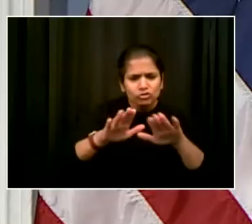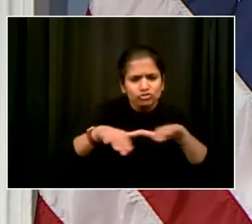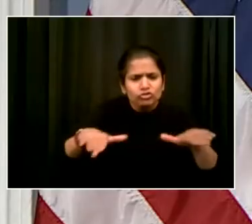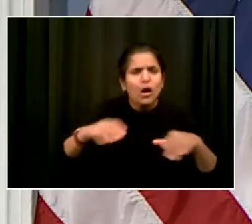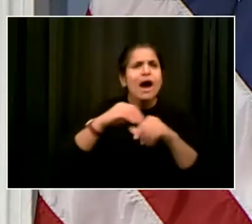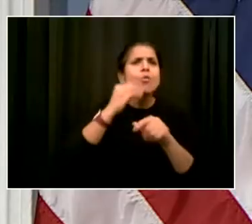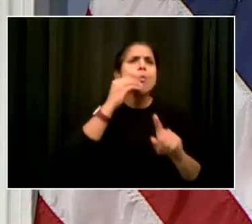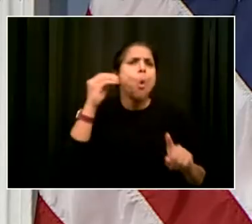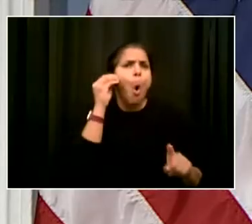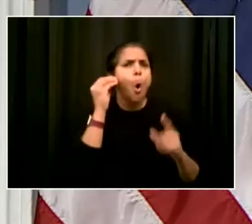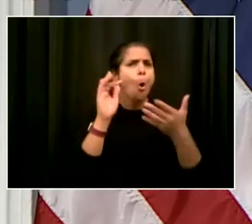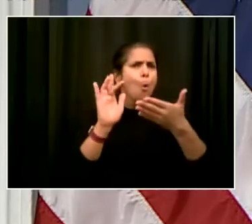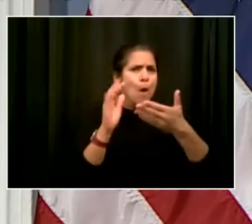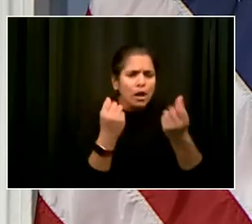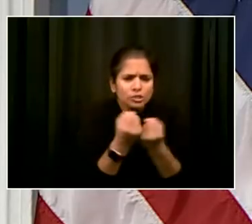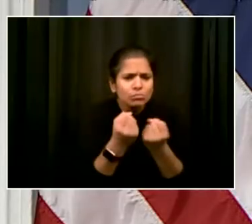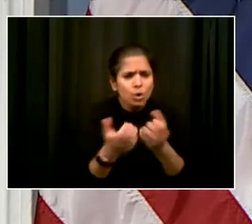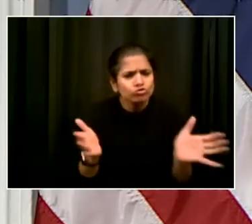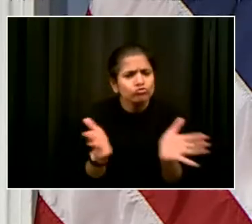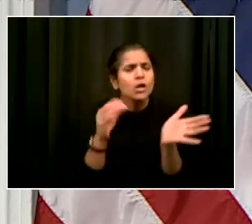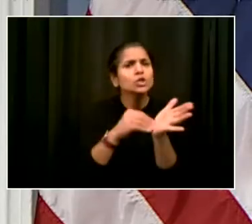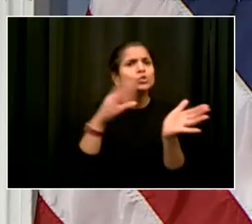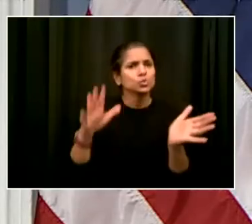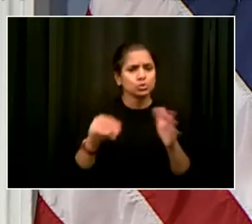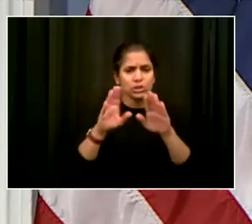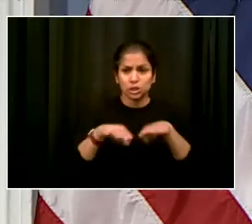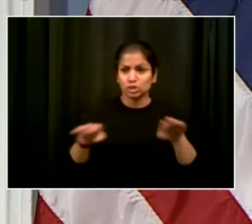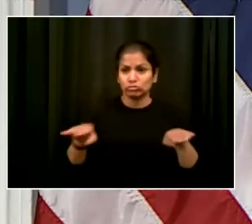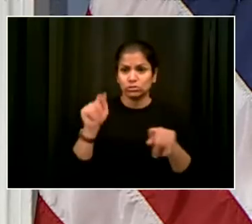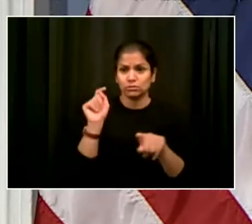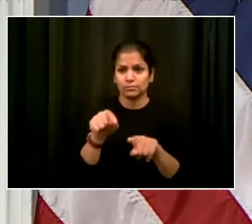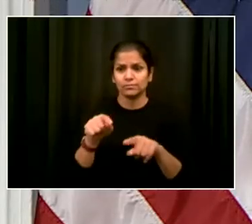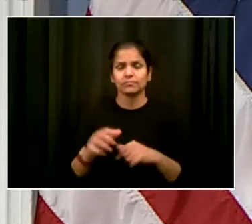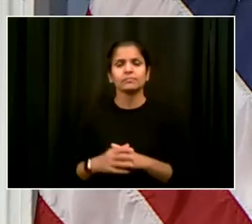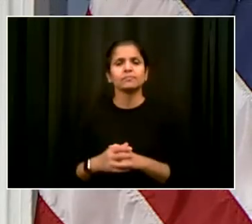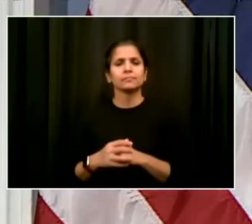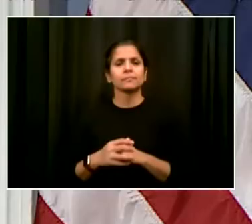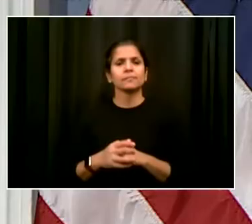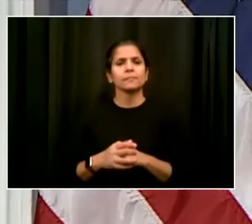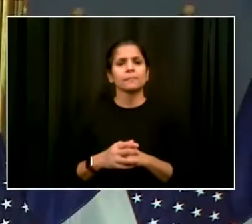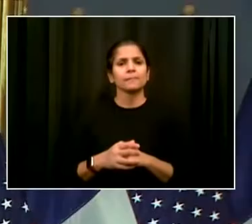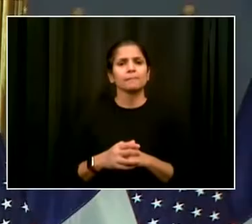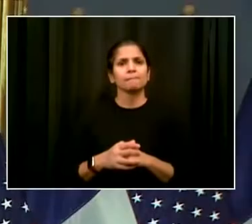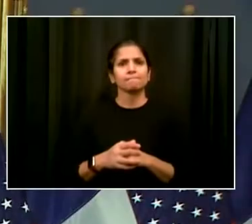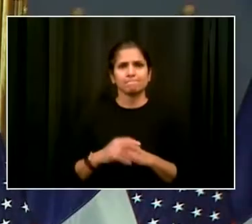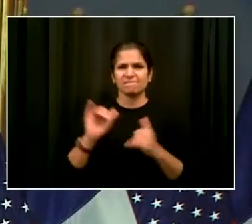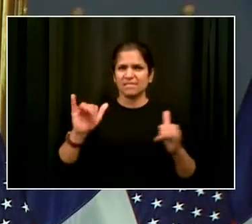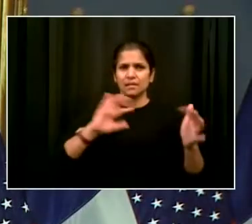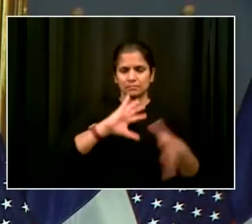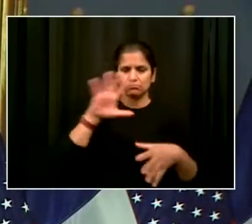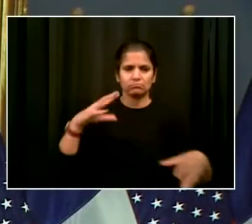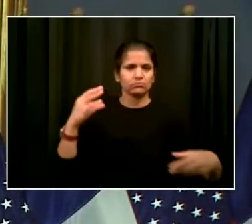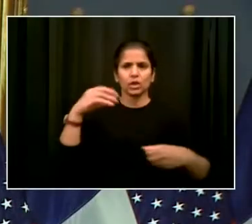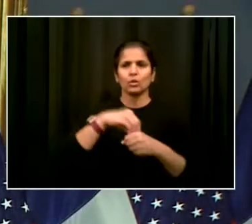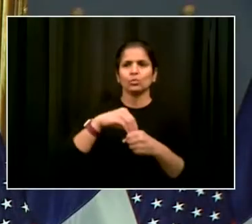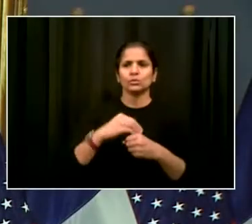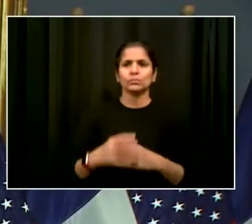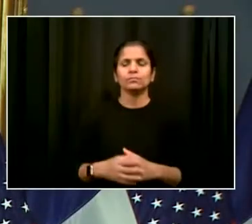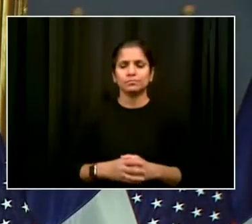TO UNDERSTAND WHAT'S HAPPENING, HOW THEIR STUDENTS ARE BEING AFFECTED WHAT IS THE PLAN AND HOW THEY CAN HELP S UORPPT WHAT IS HAPPENING WITH THEIR STUDENTS